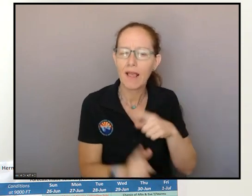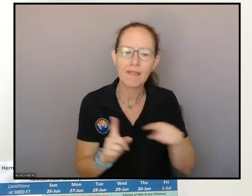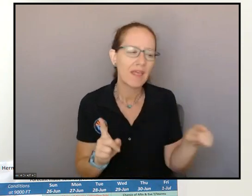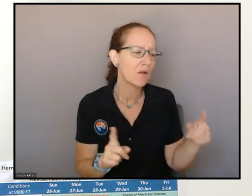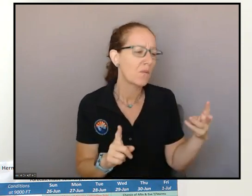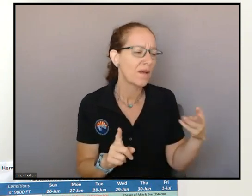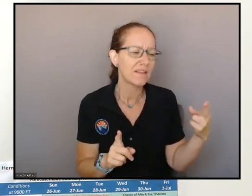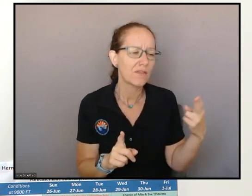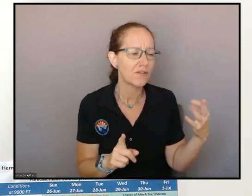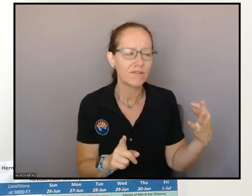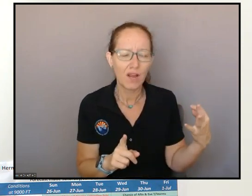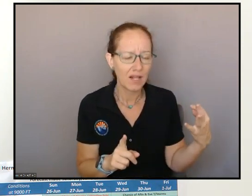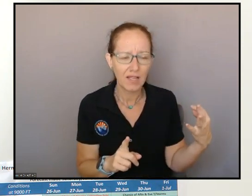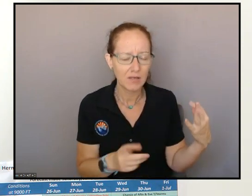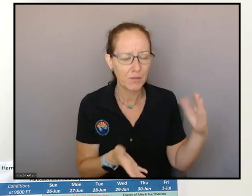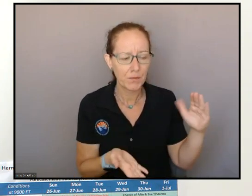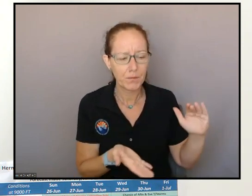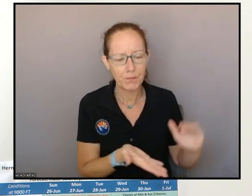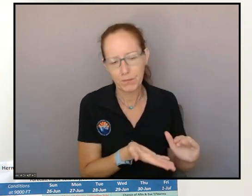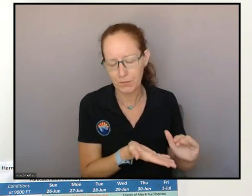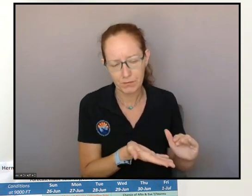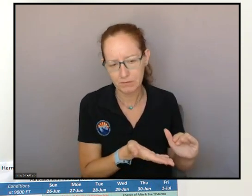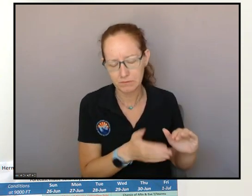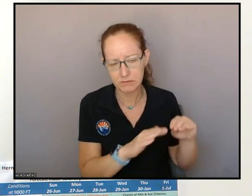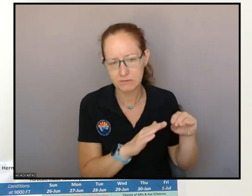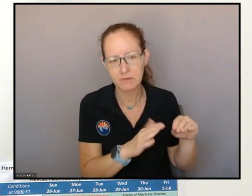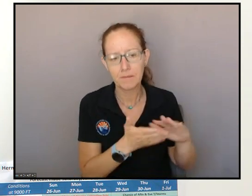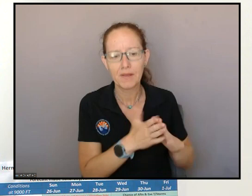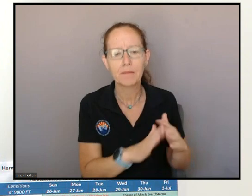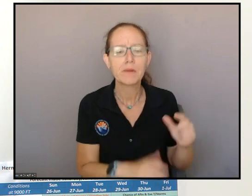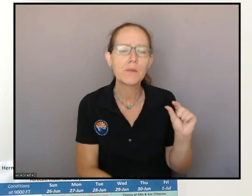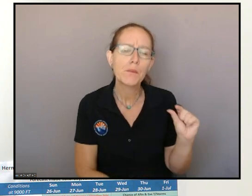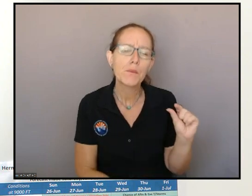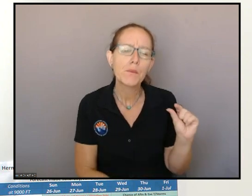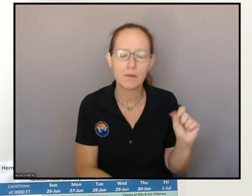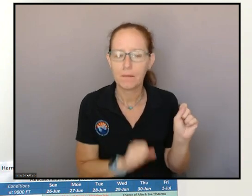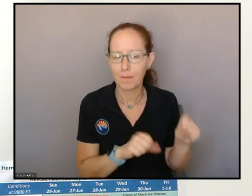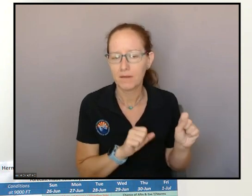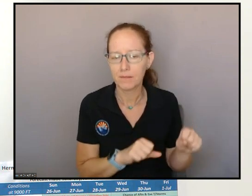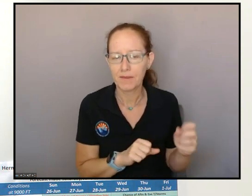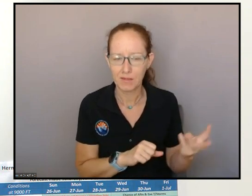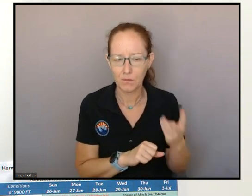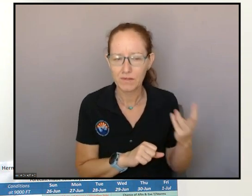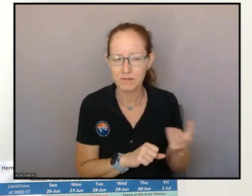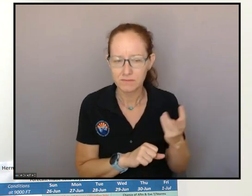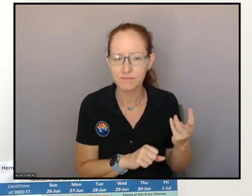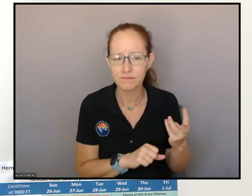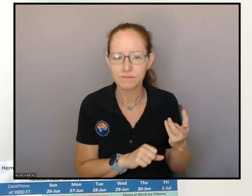that chance. That chance drops to about a slight chance on Wednesday. Uh just a moderate chance on Thursday. Kind of goes